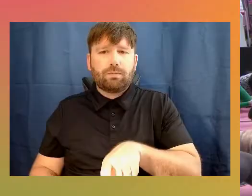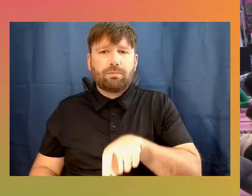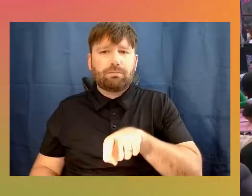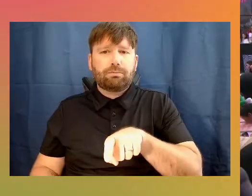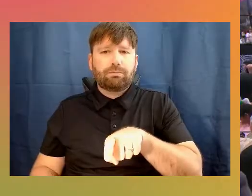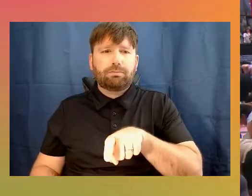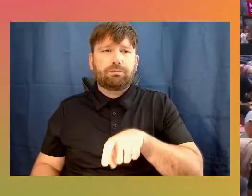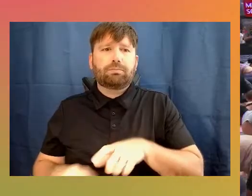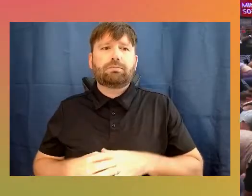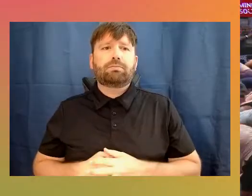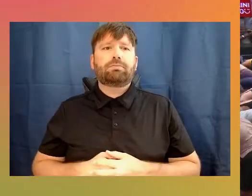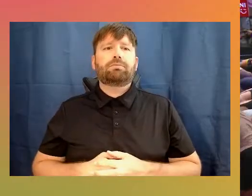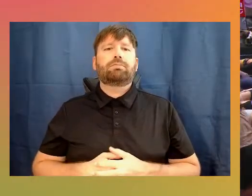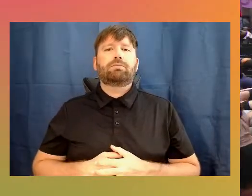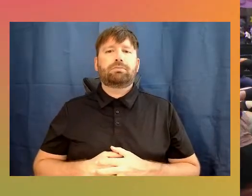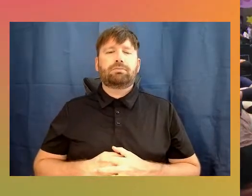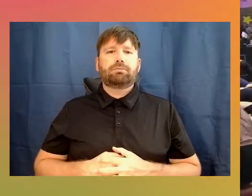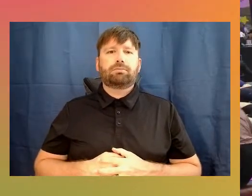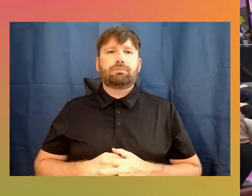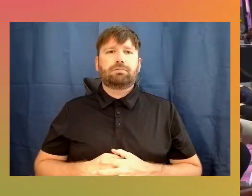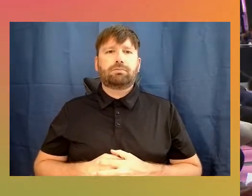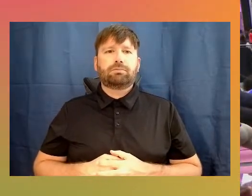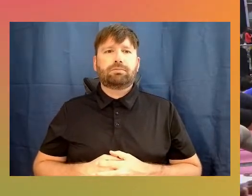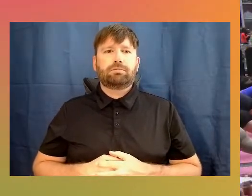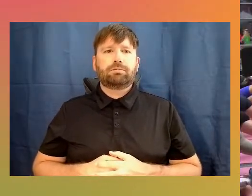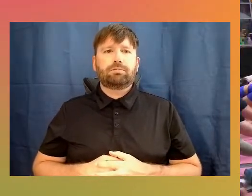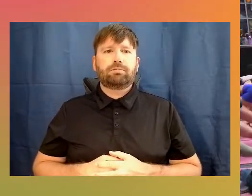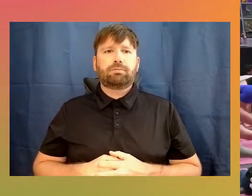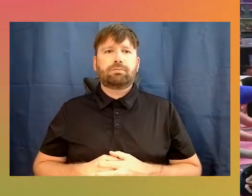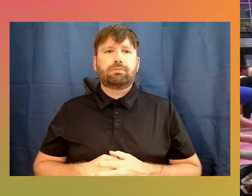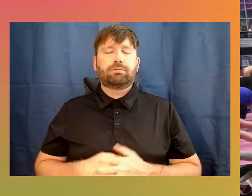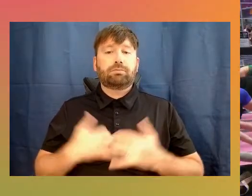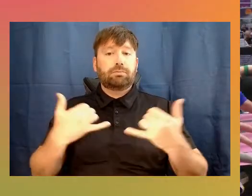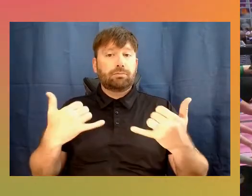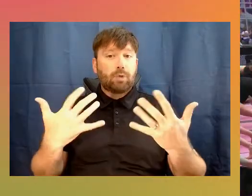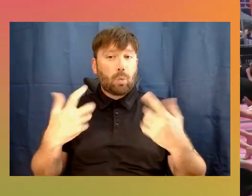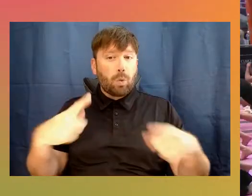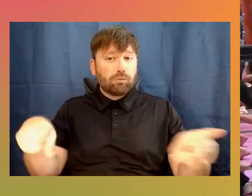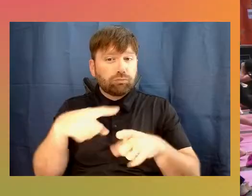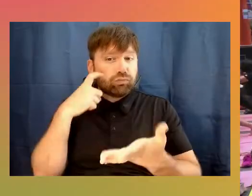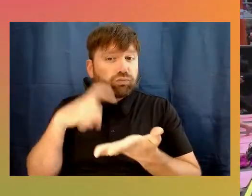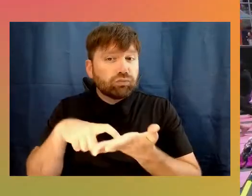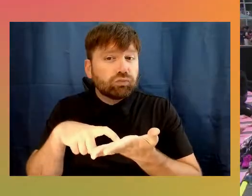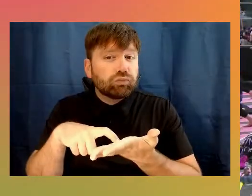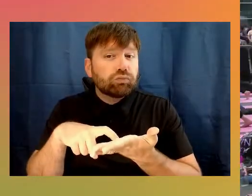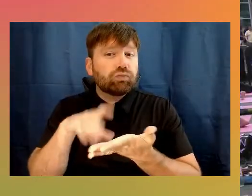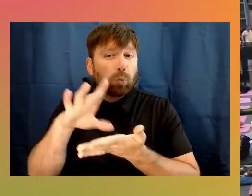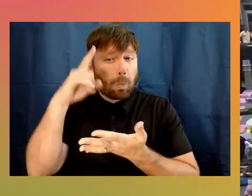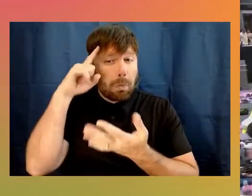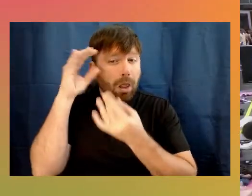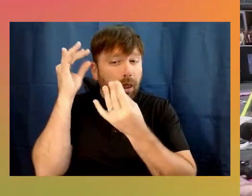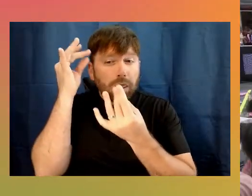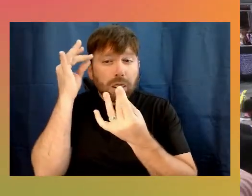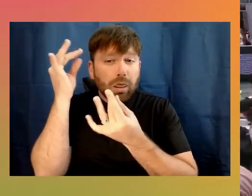EXHALE, KNEE TO NOSE, SHIFT FORWARD SQUEEZE, SOFTLY STEP IT